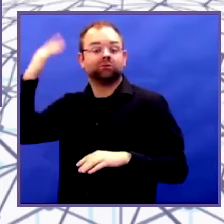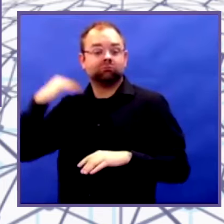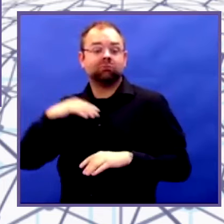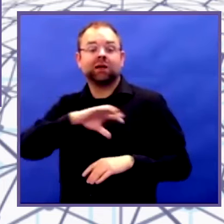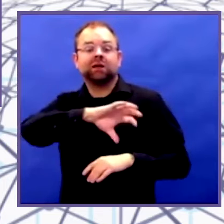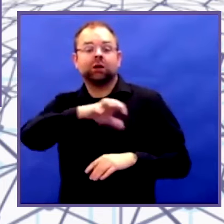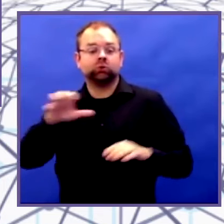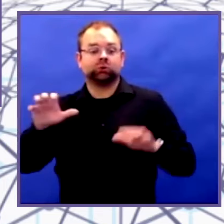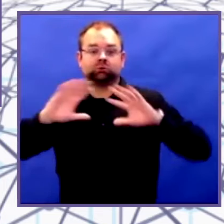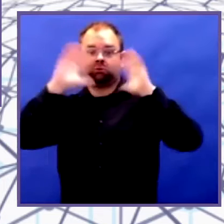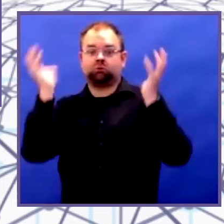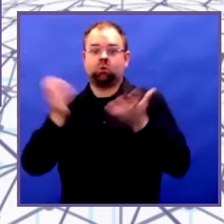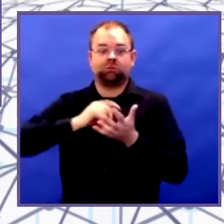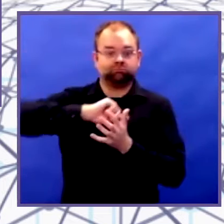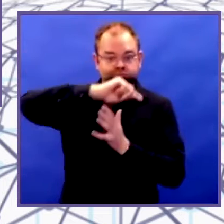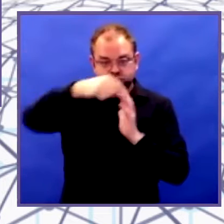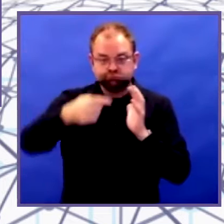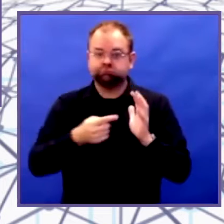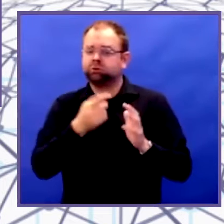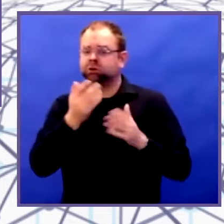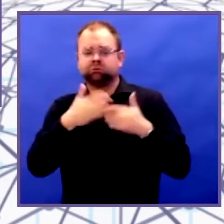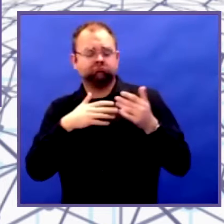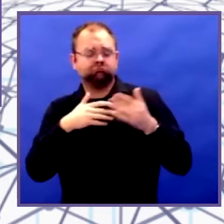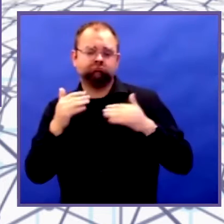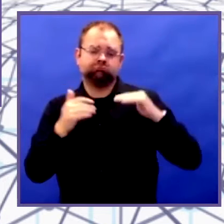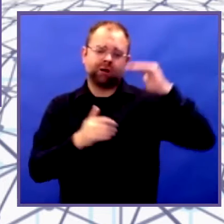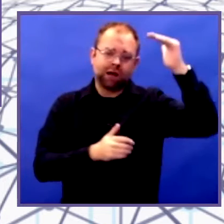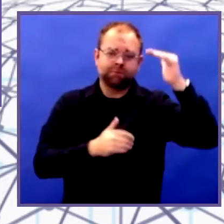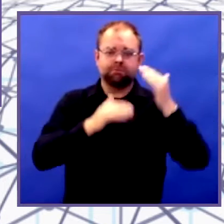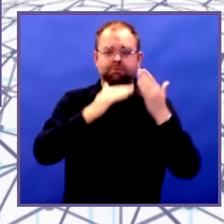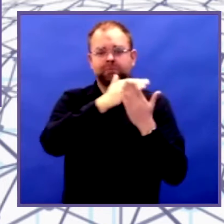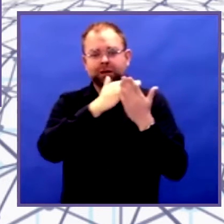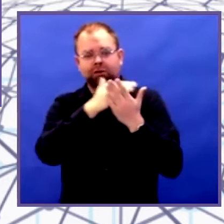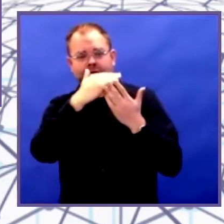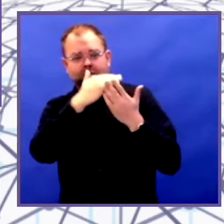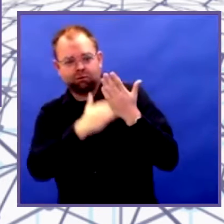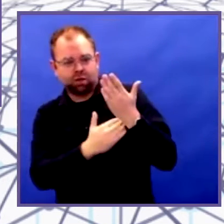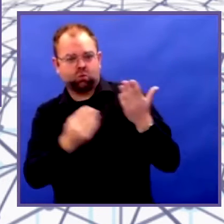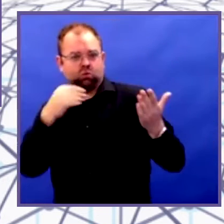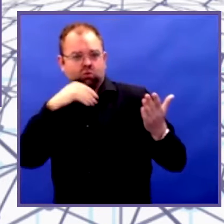And finally, in terms of what has changed, one of the greatest changes of all is our